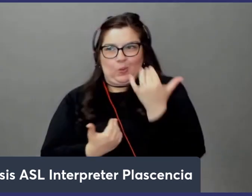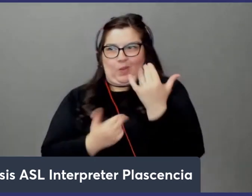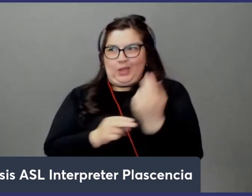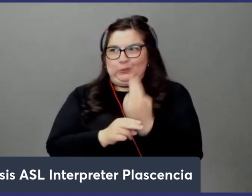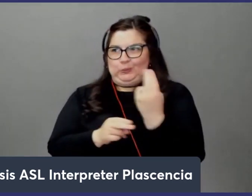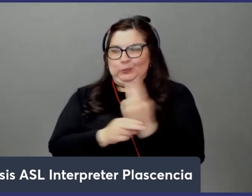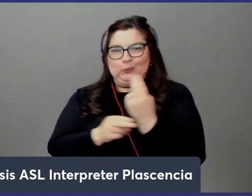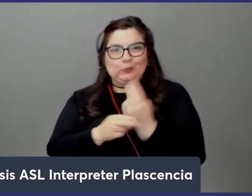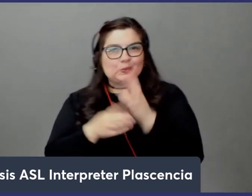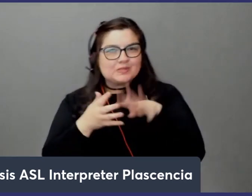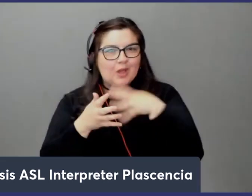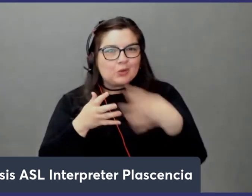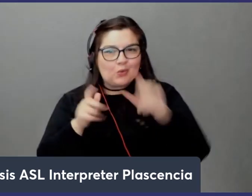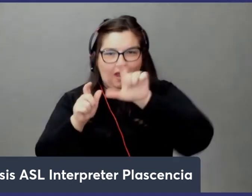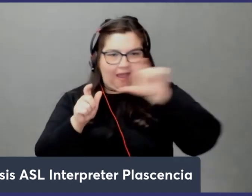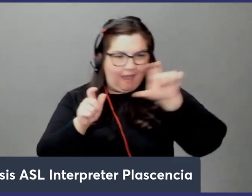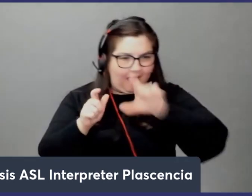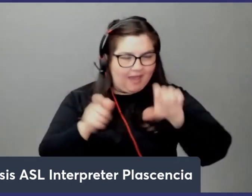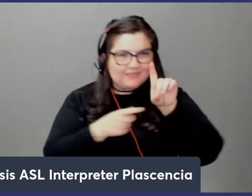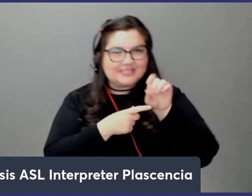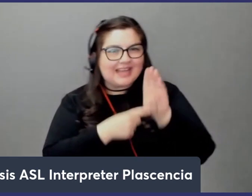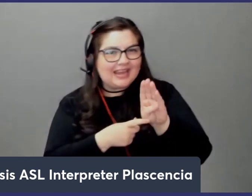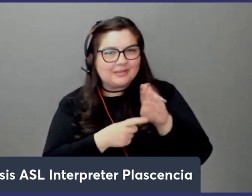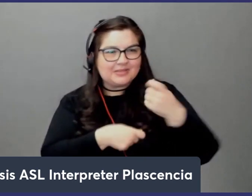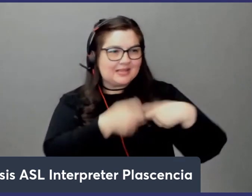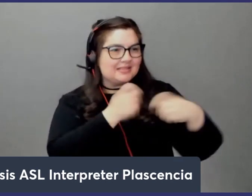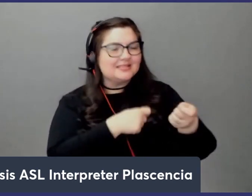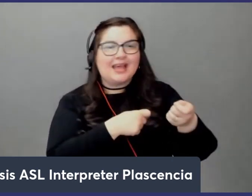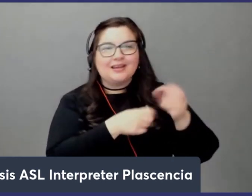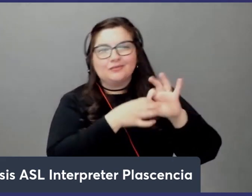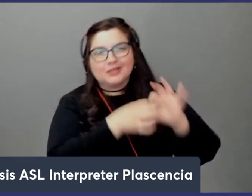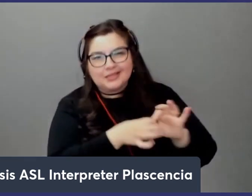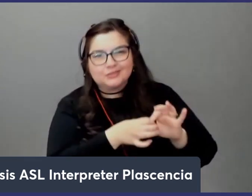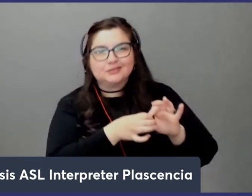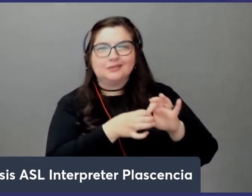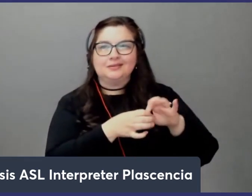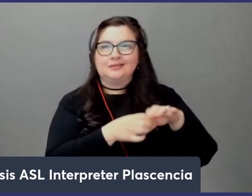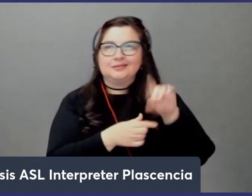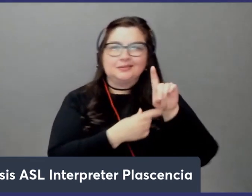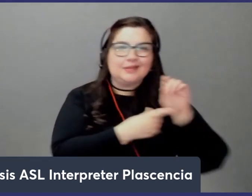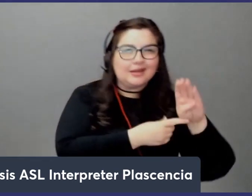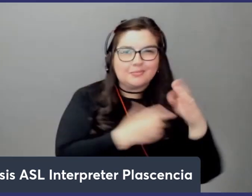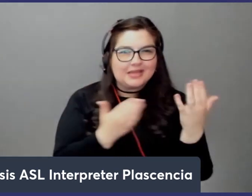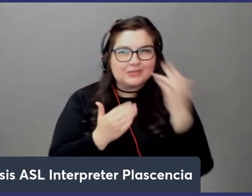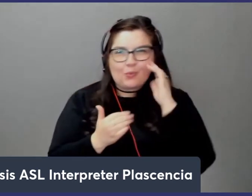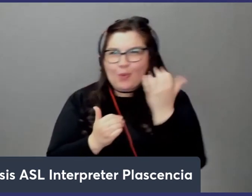over traditional relational database. Yeah, that's great.